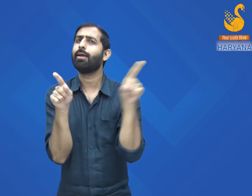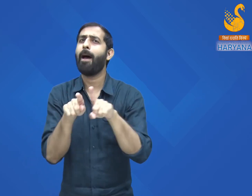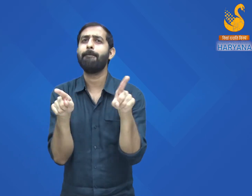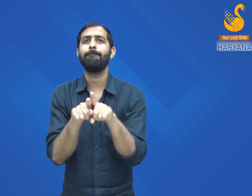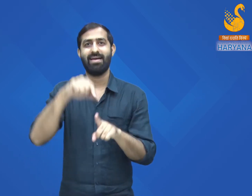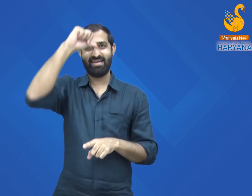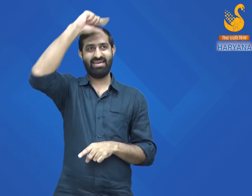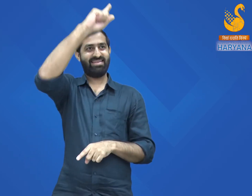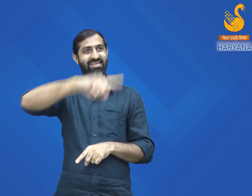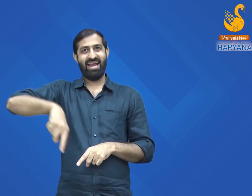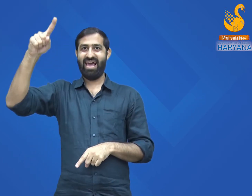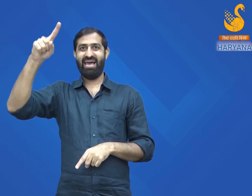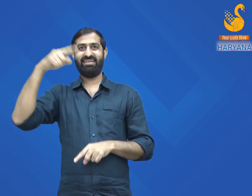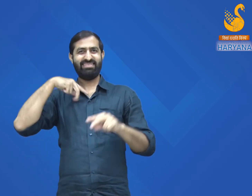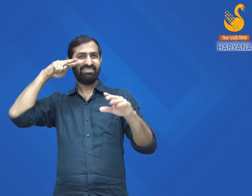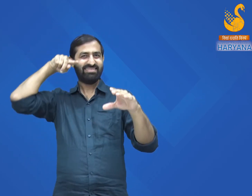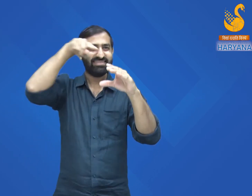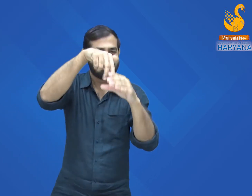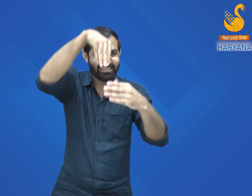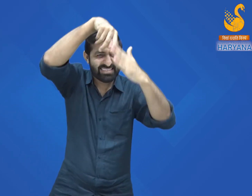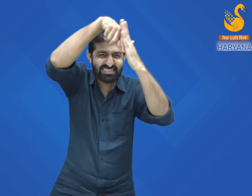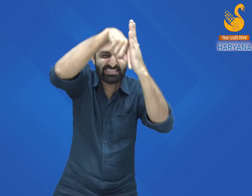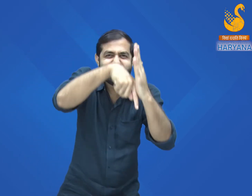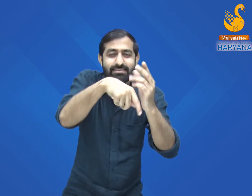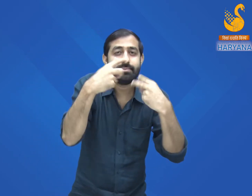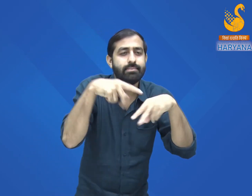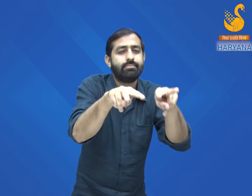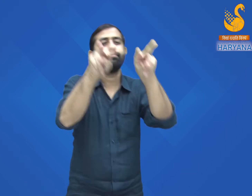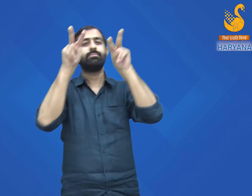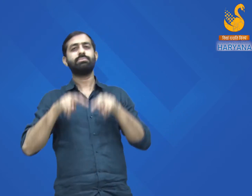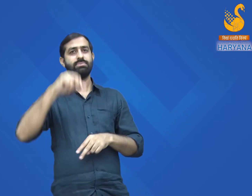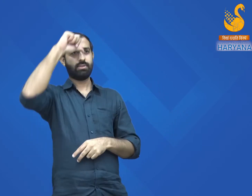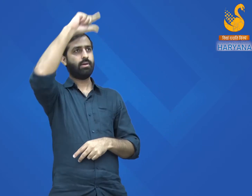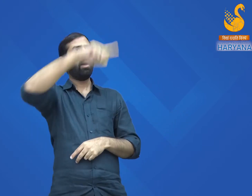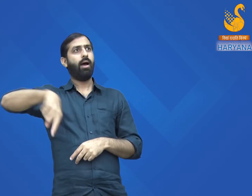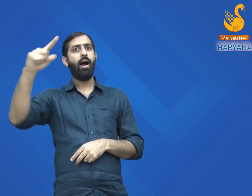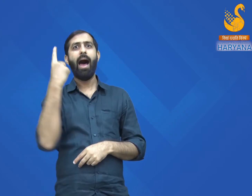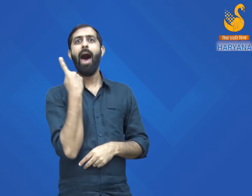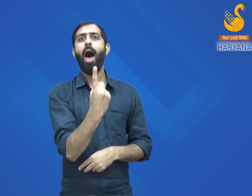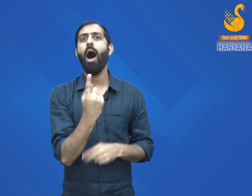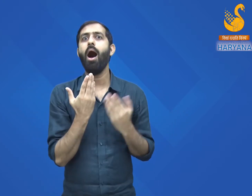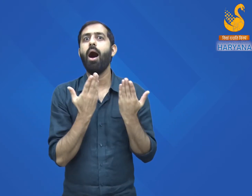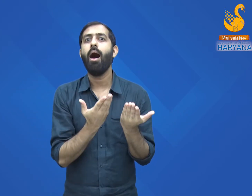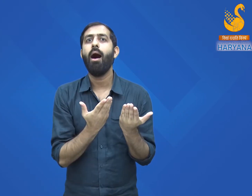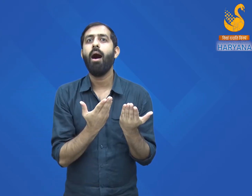This depicts the same thing that India being one country there are people living with same cultural beliefs